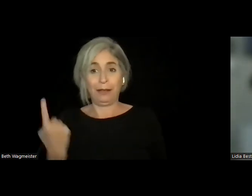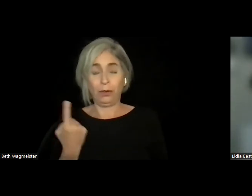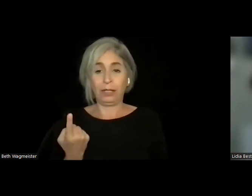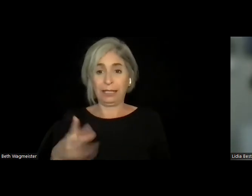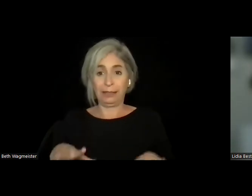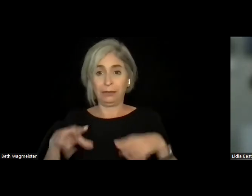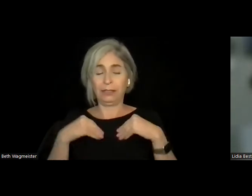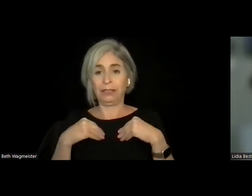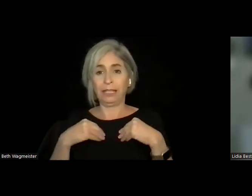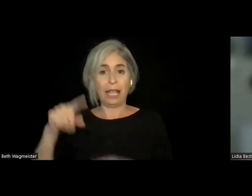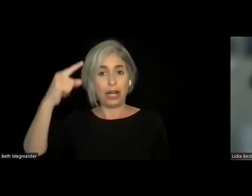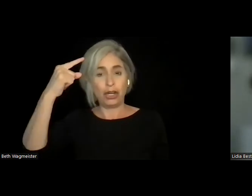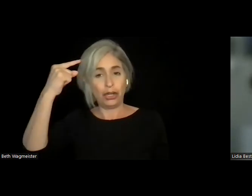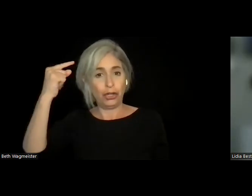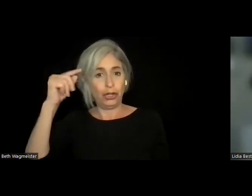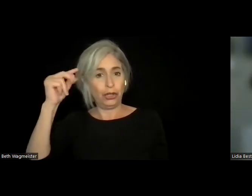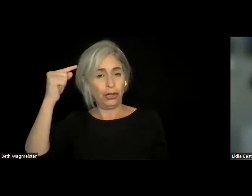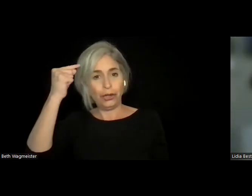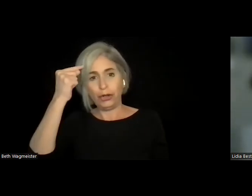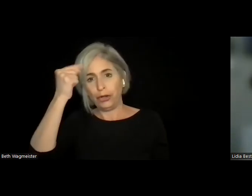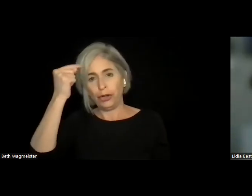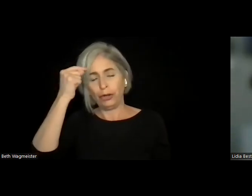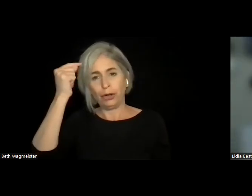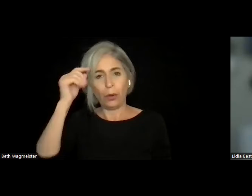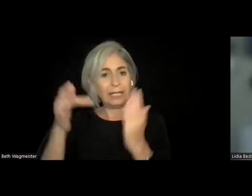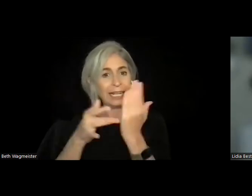as well and I'm getting involved in and on top of that, there